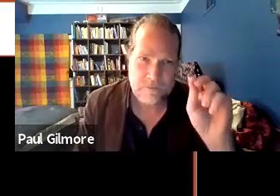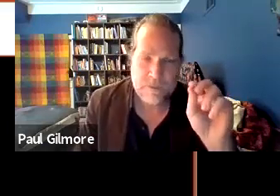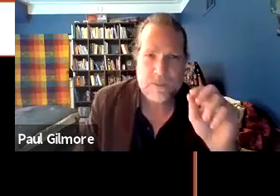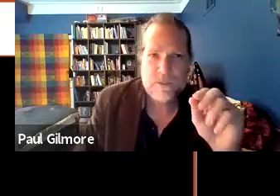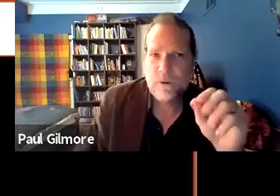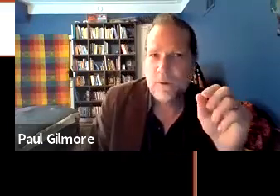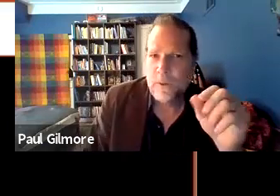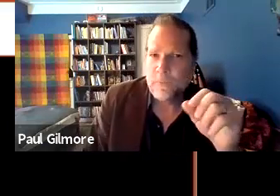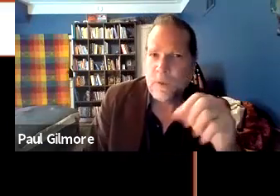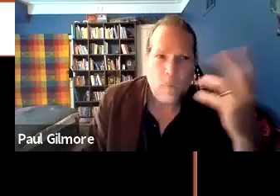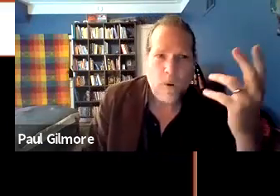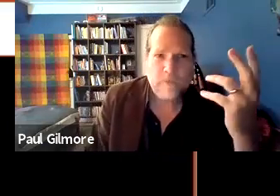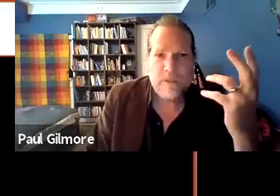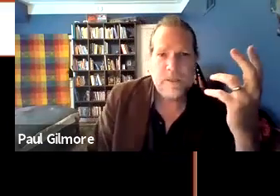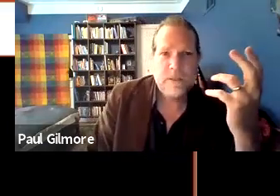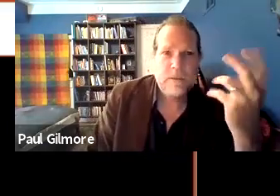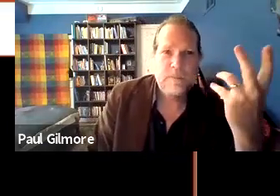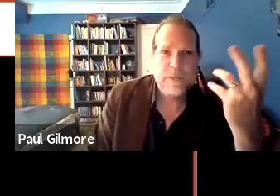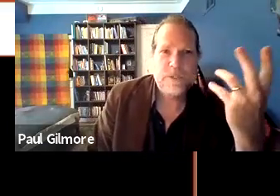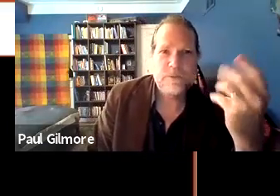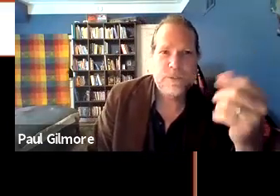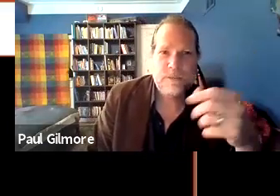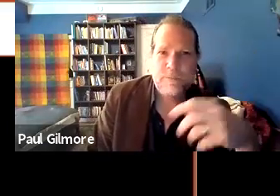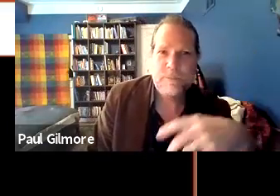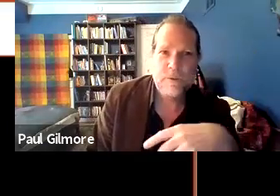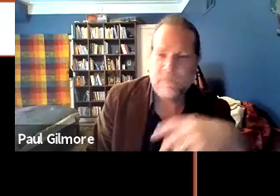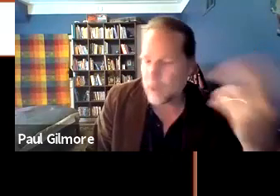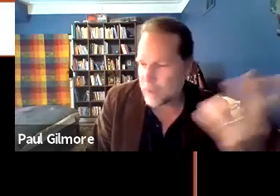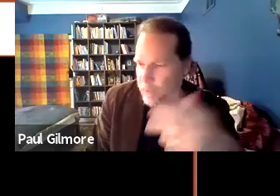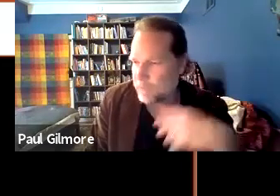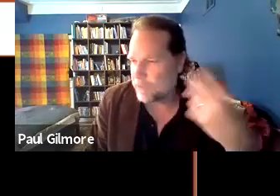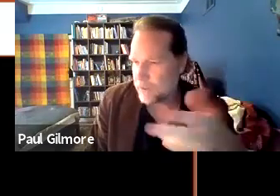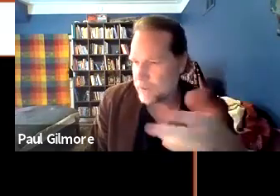differences. So, you know, one of the the issues that people have brought up over the